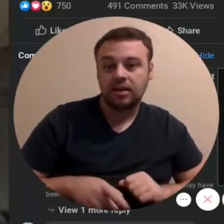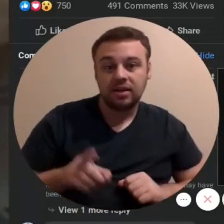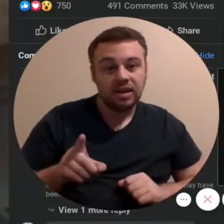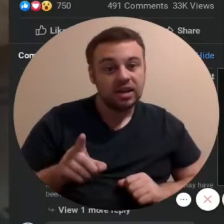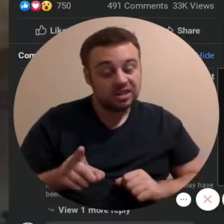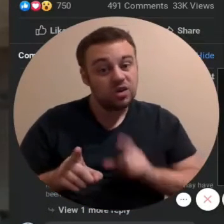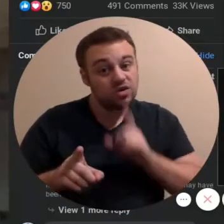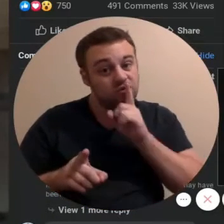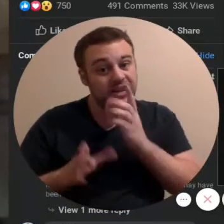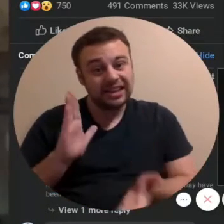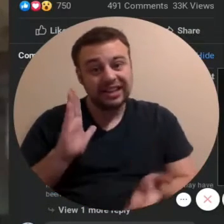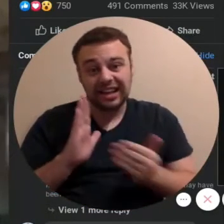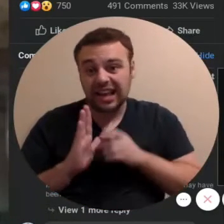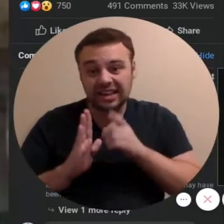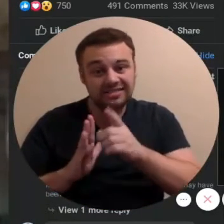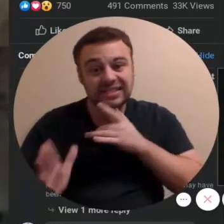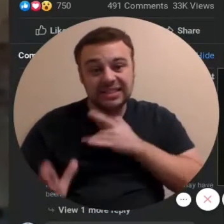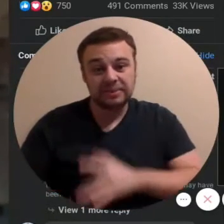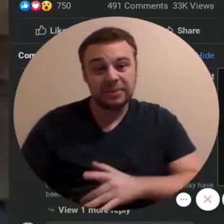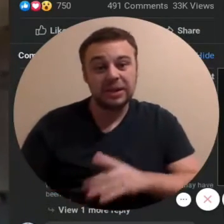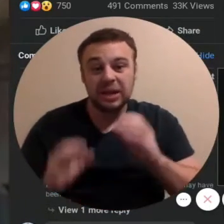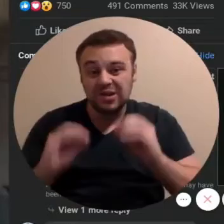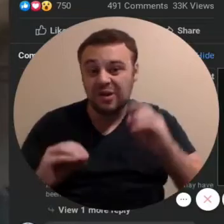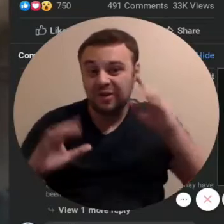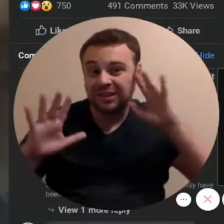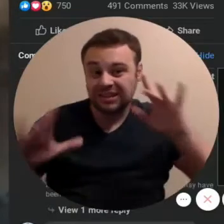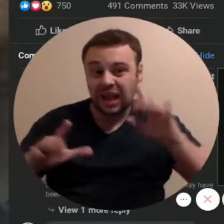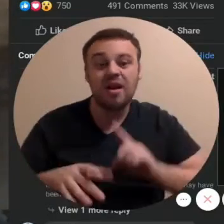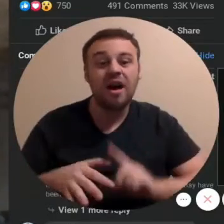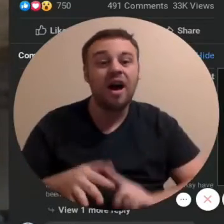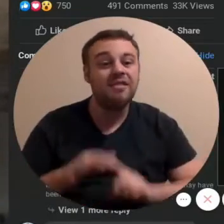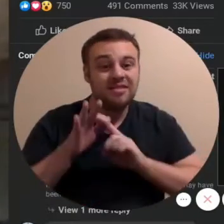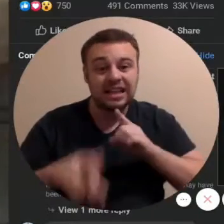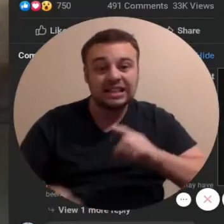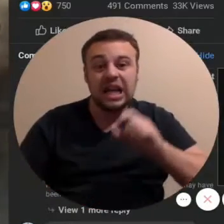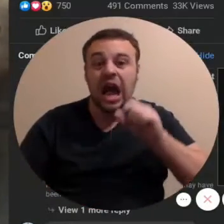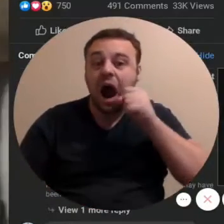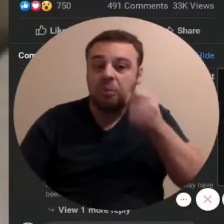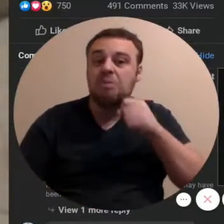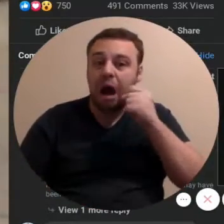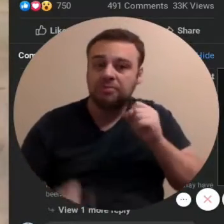crunching on his lettuce. Now, where can sloths be found in the wild?